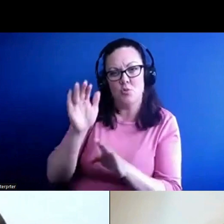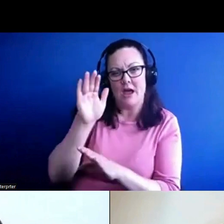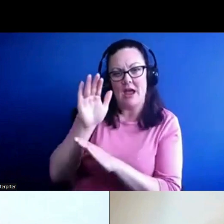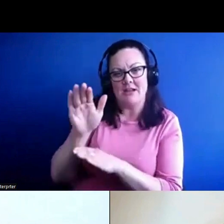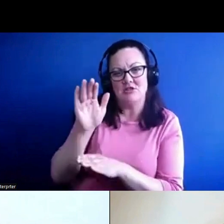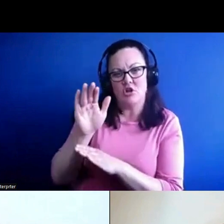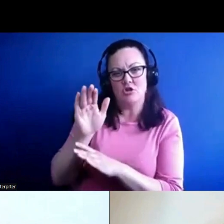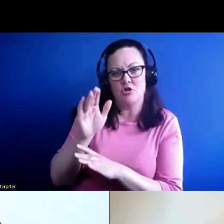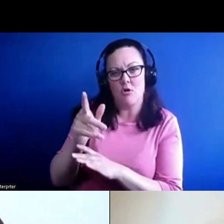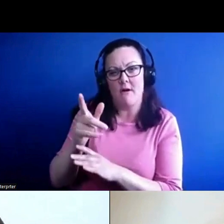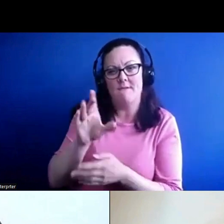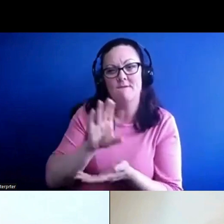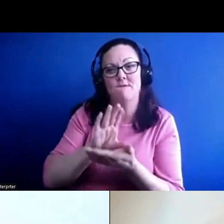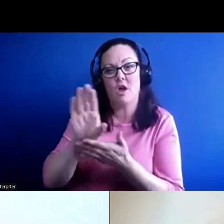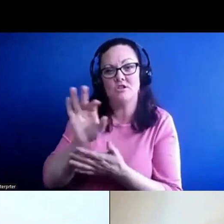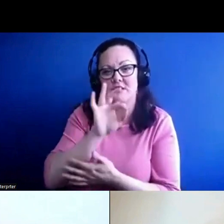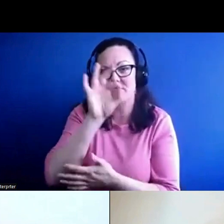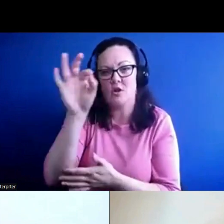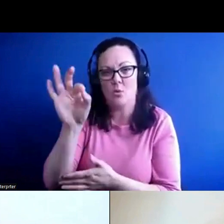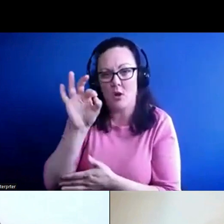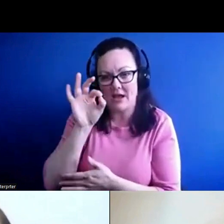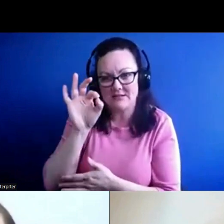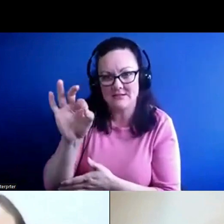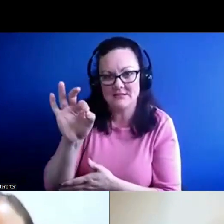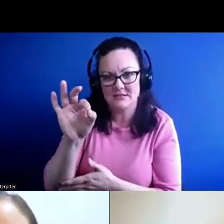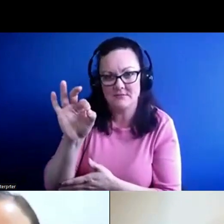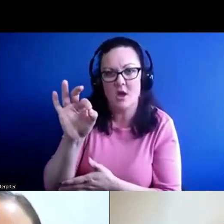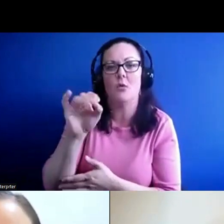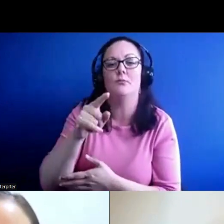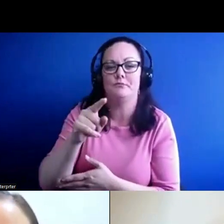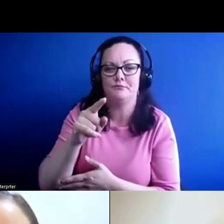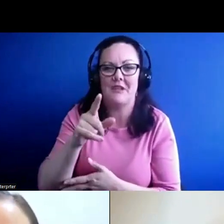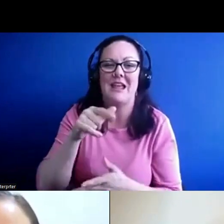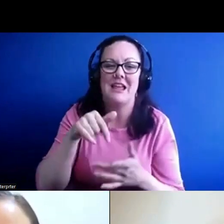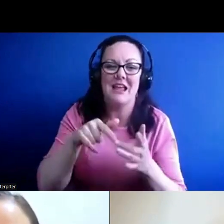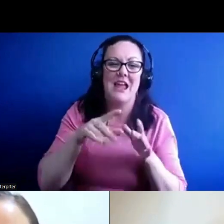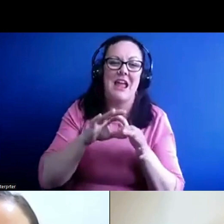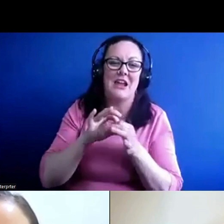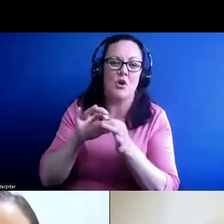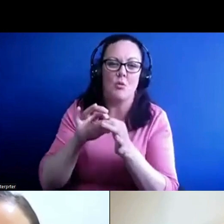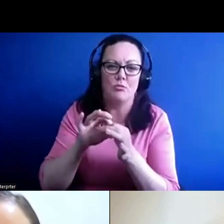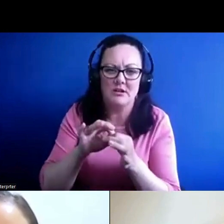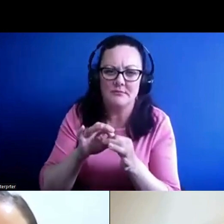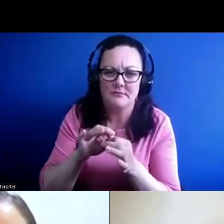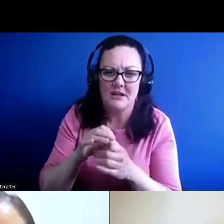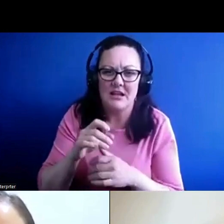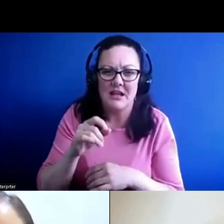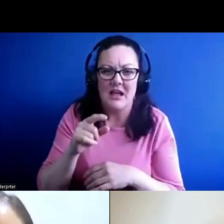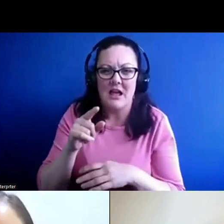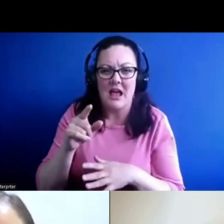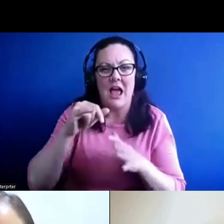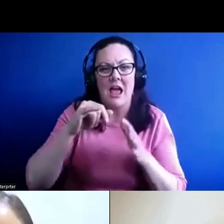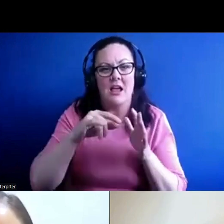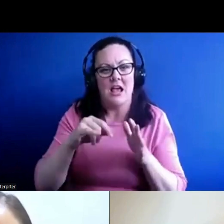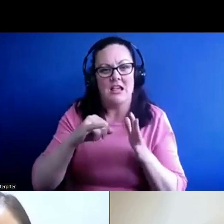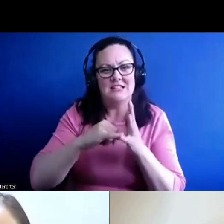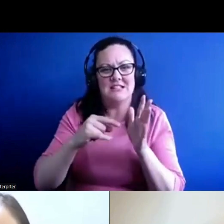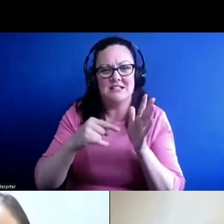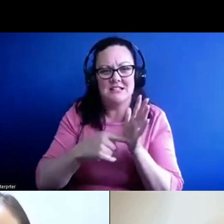to an external funder, they might maybe write in a stipend for themselves because it takes time away from their livelihoods to